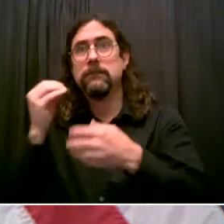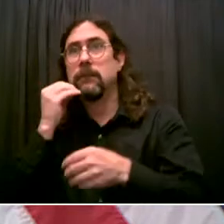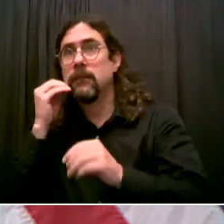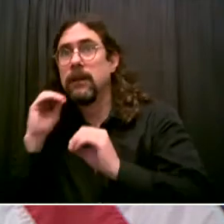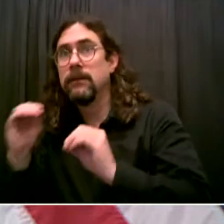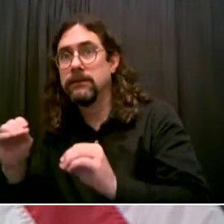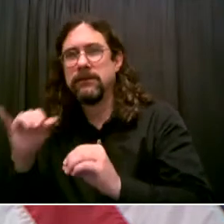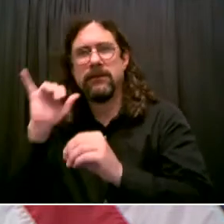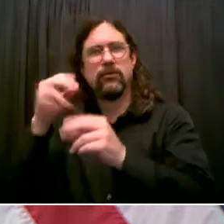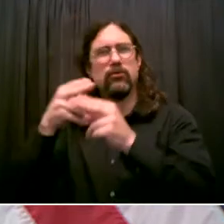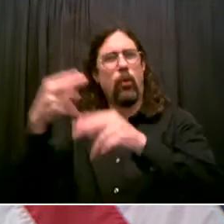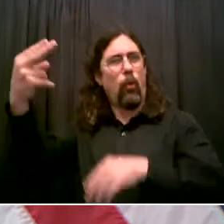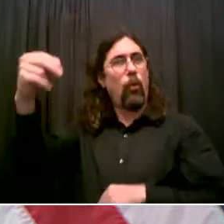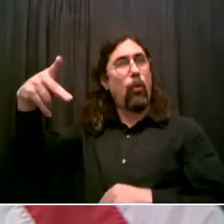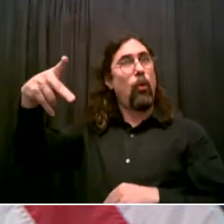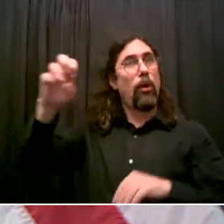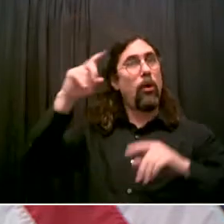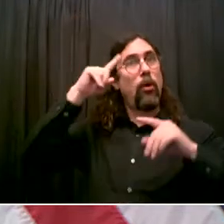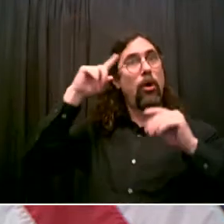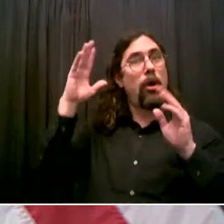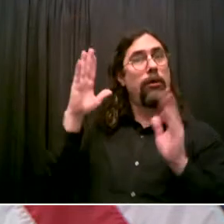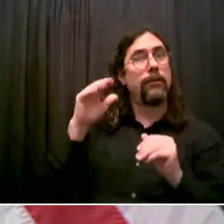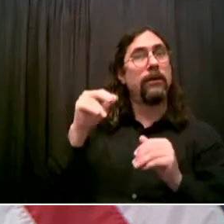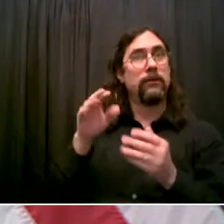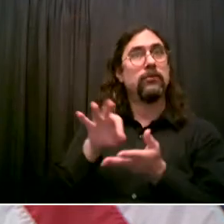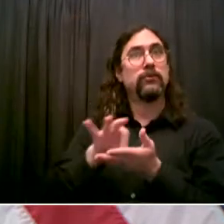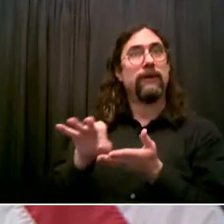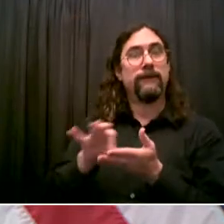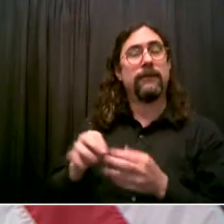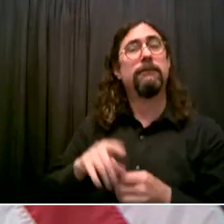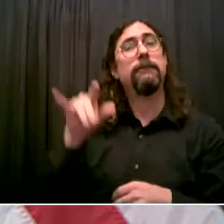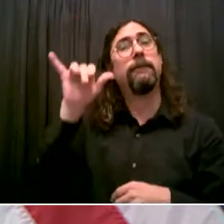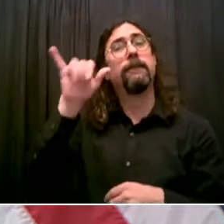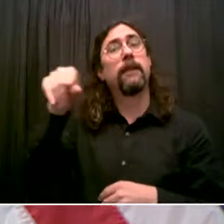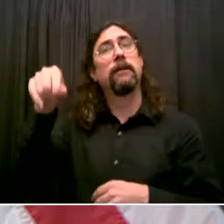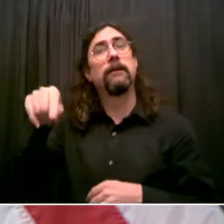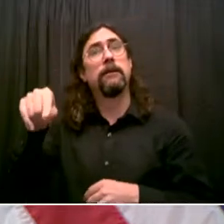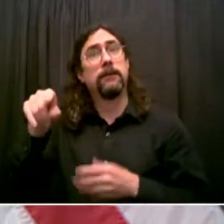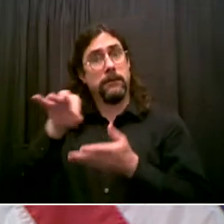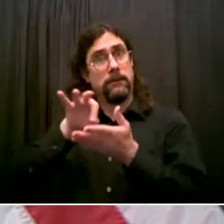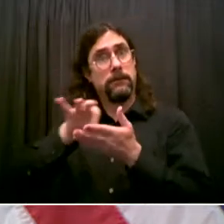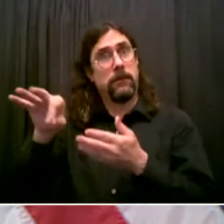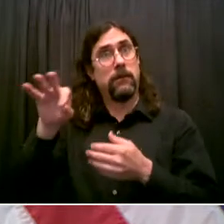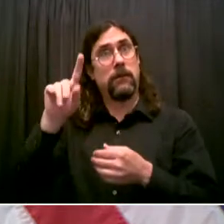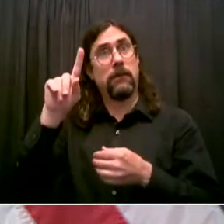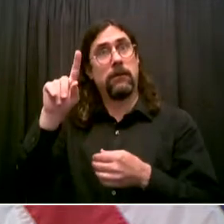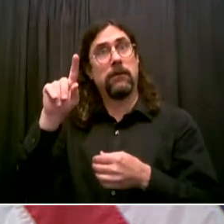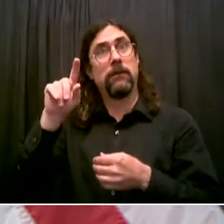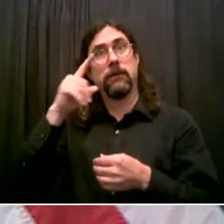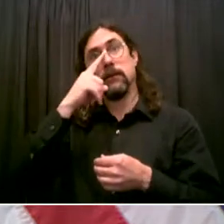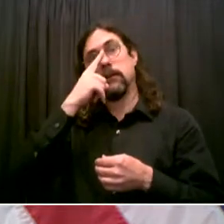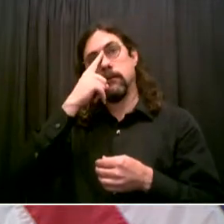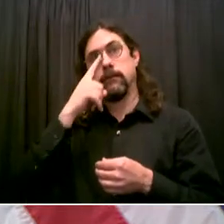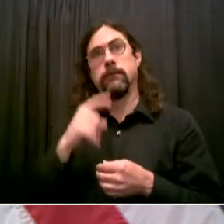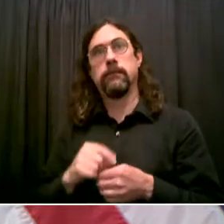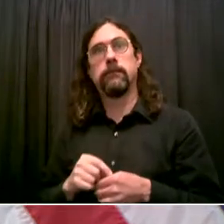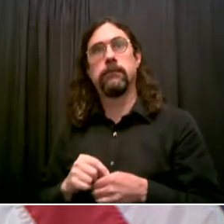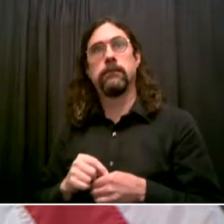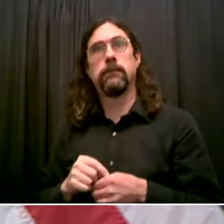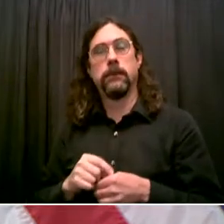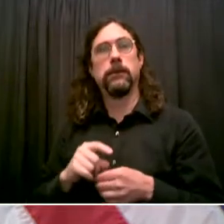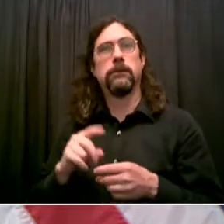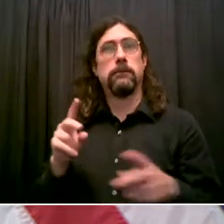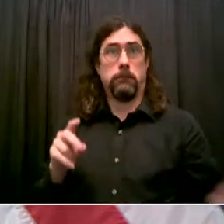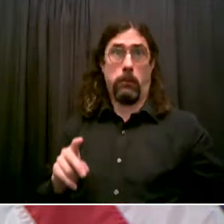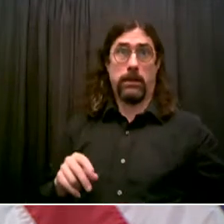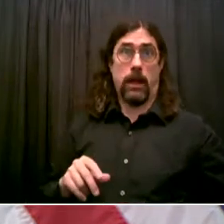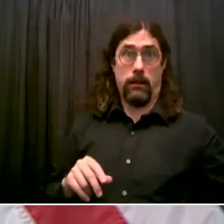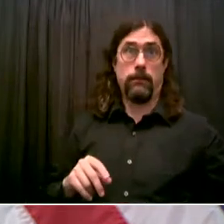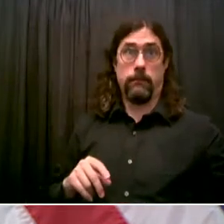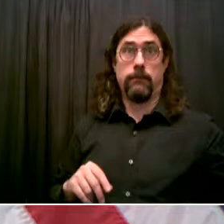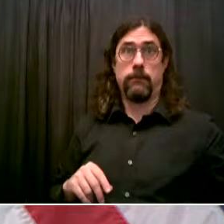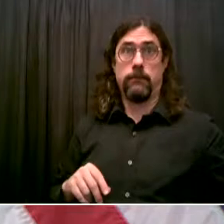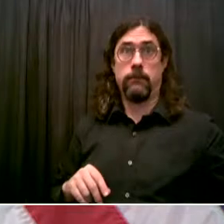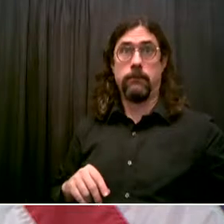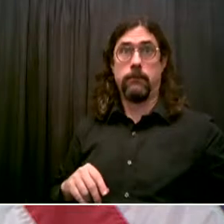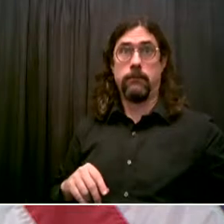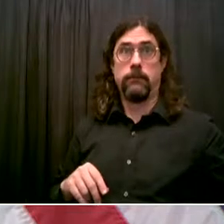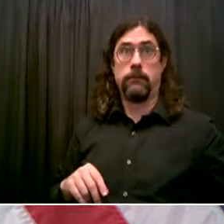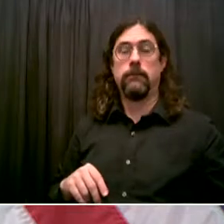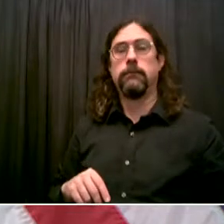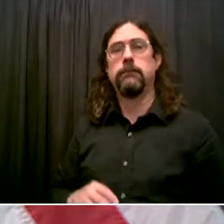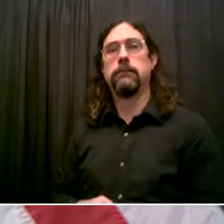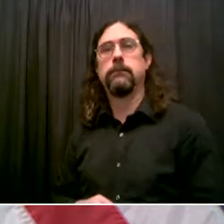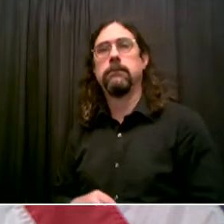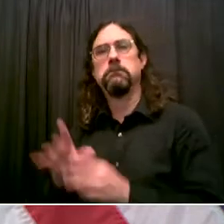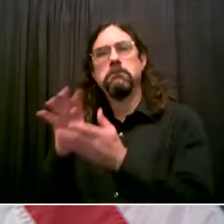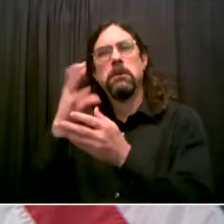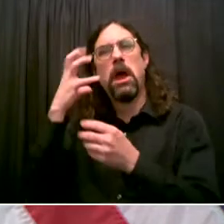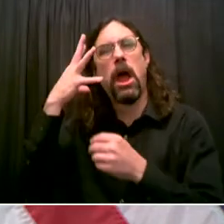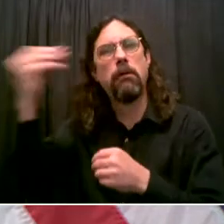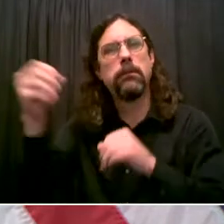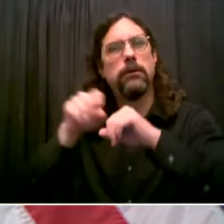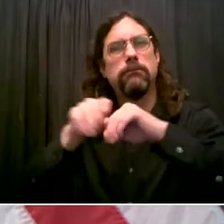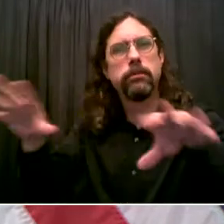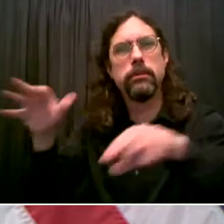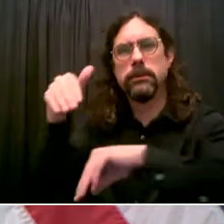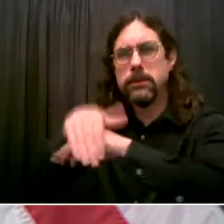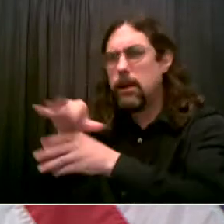RVSUEY SHOWS US ONE NIGHT.